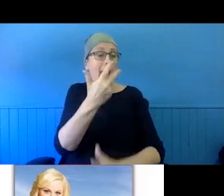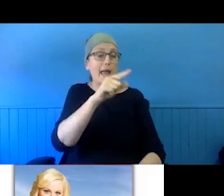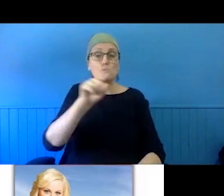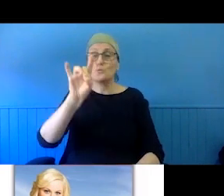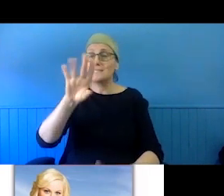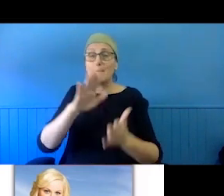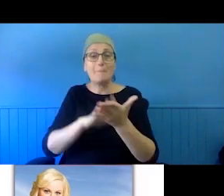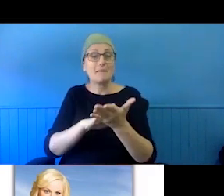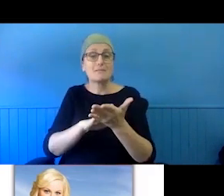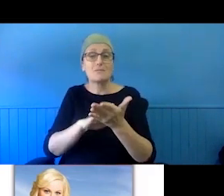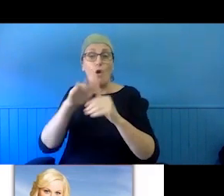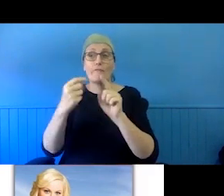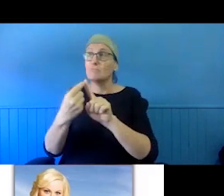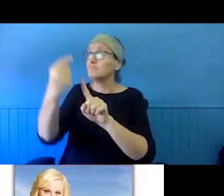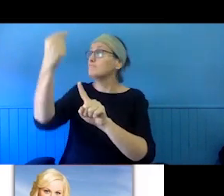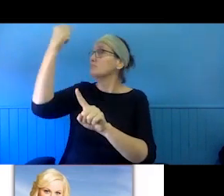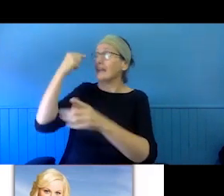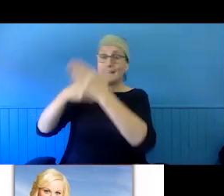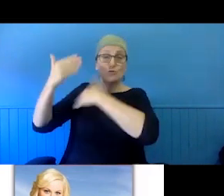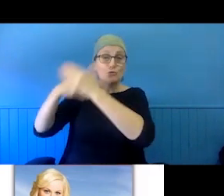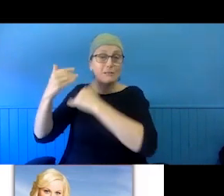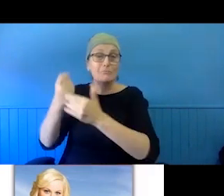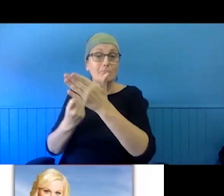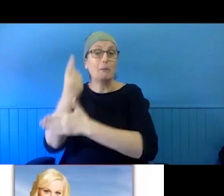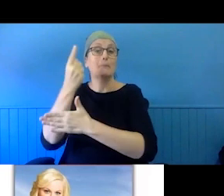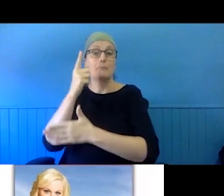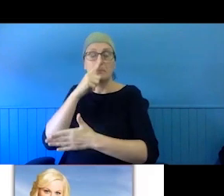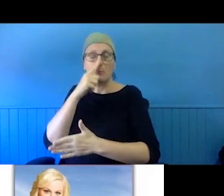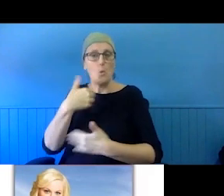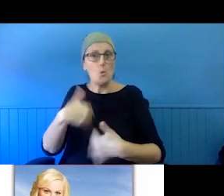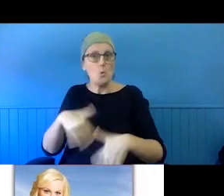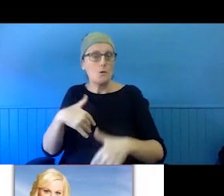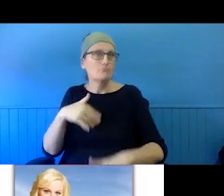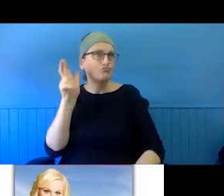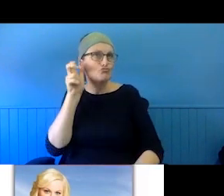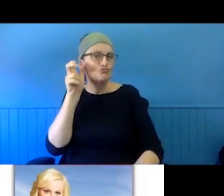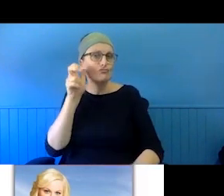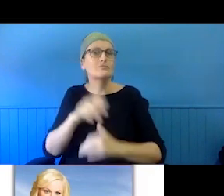these 8- or 10-minute podcasts that people consume in short bites. He